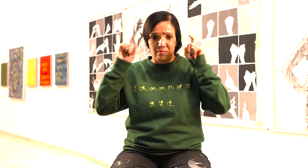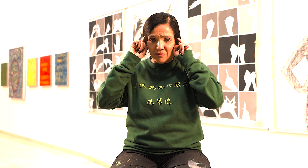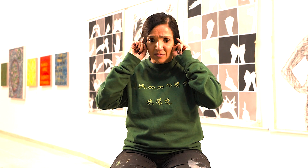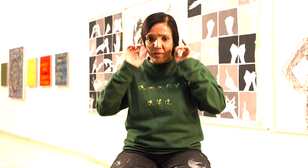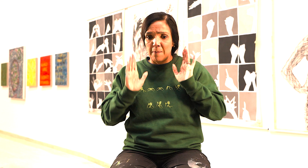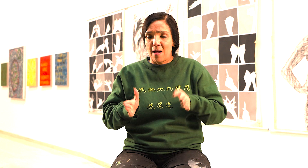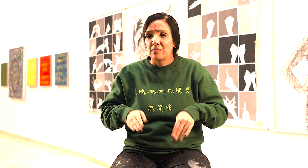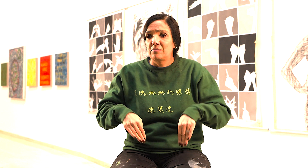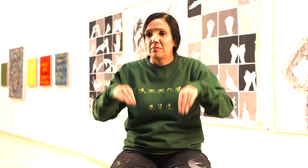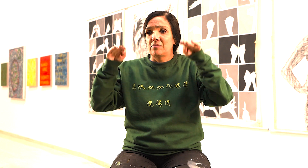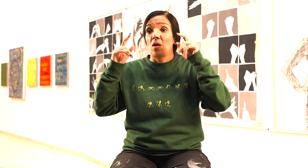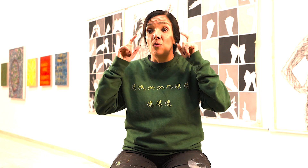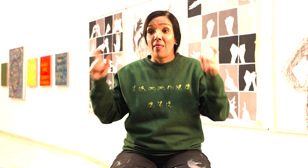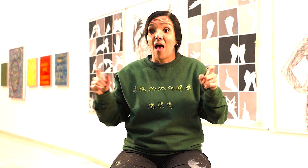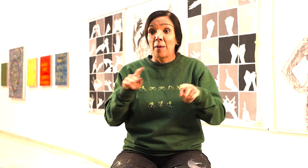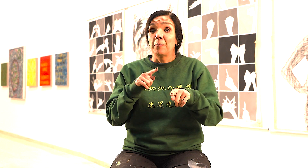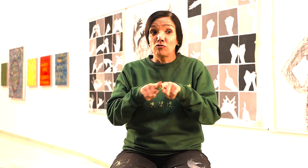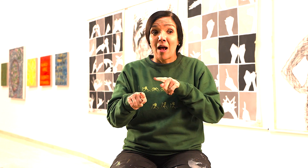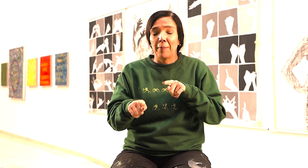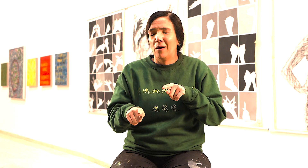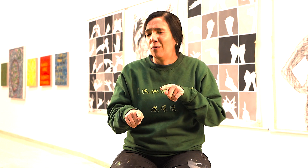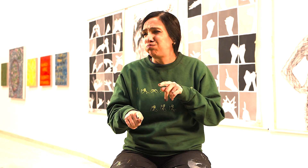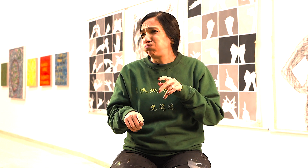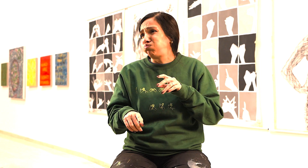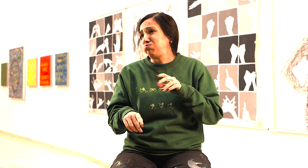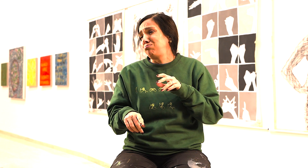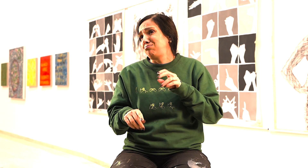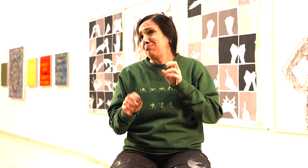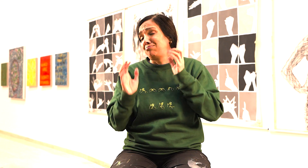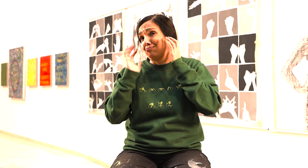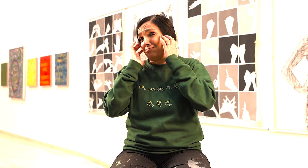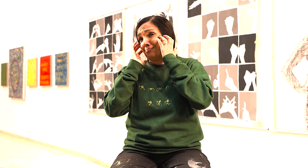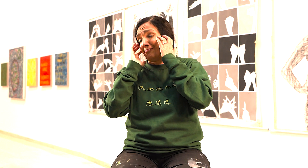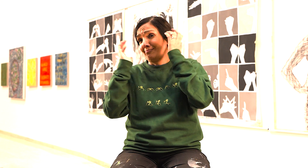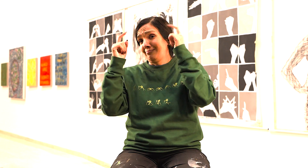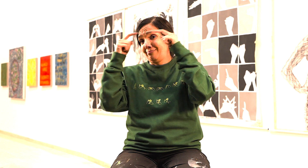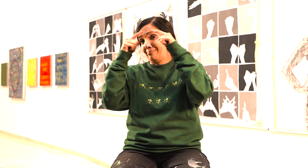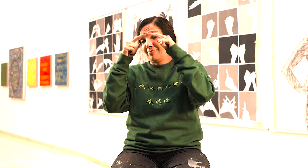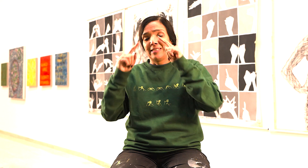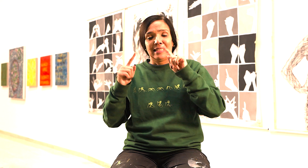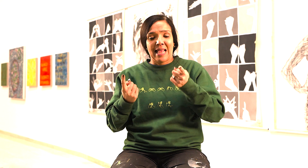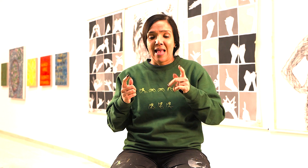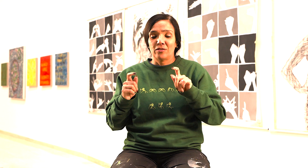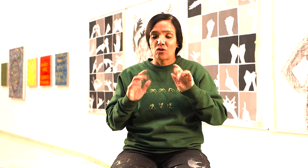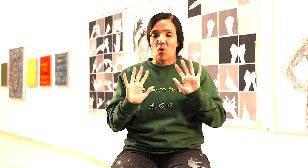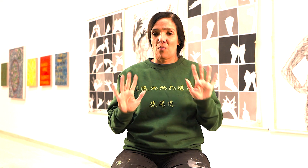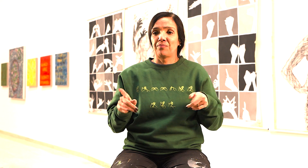So, since I've been wearing them, I've always had them on. If I try going without them, I just get a terrible headache,